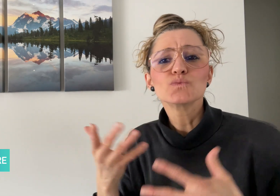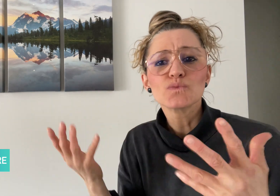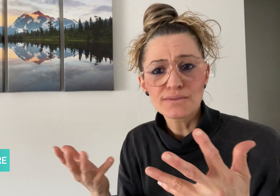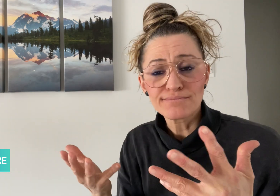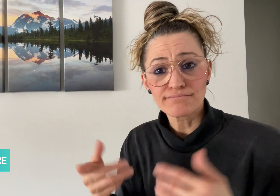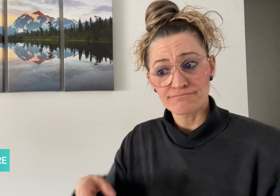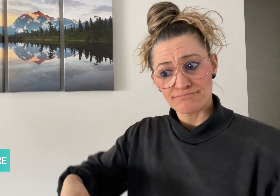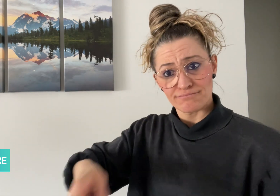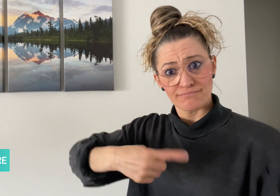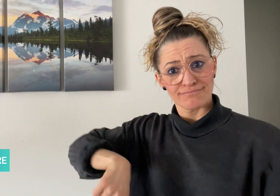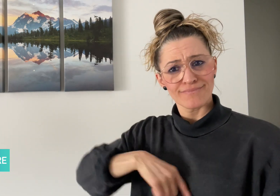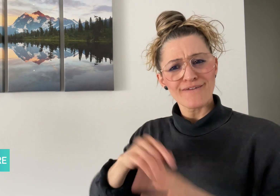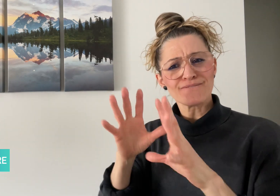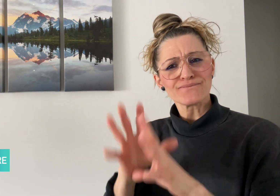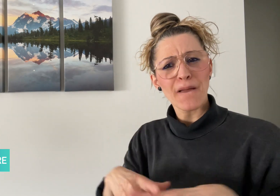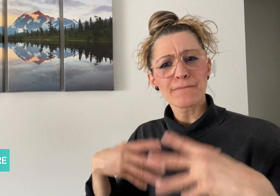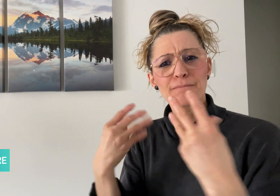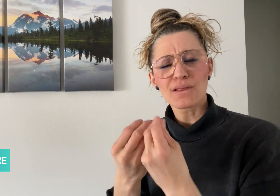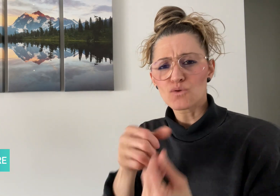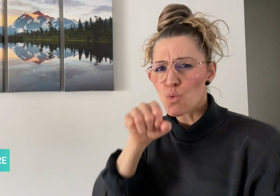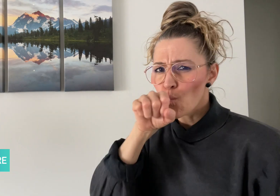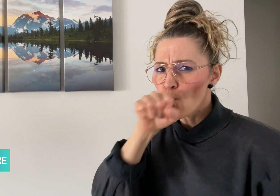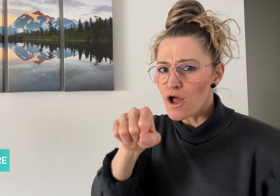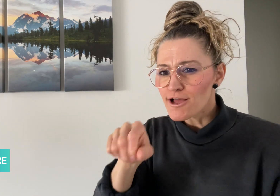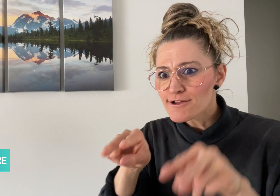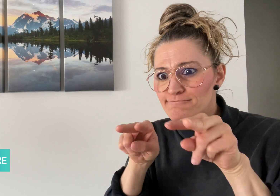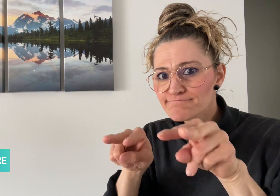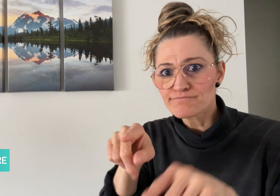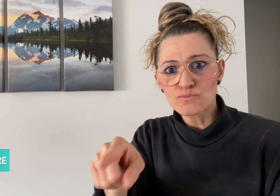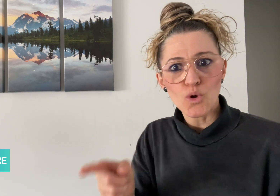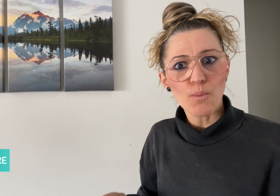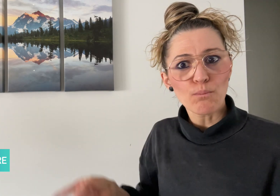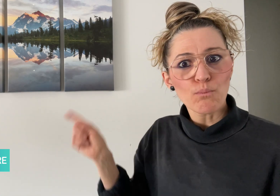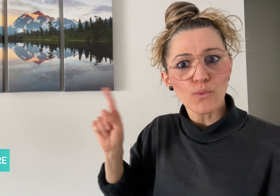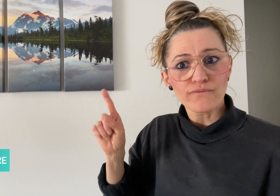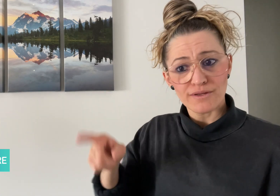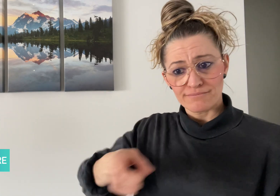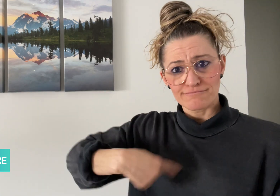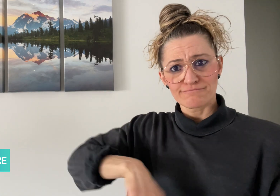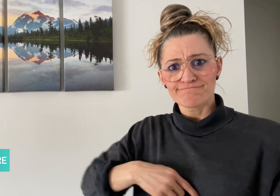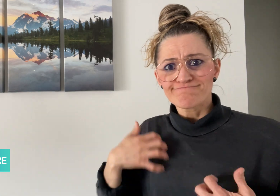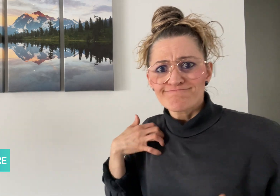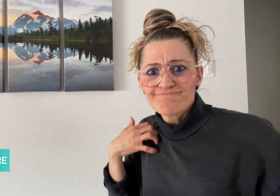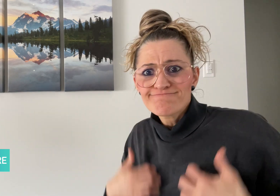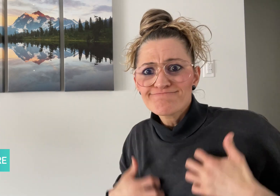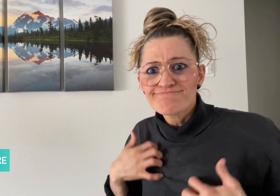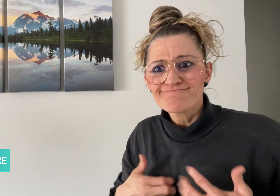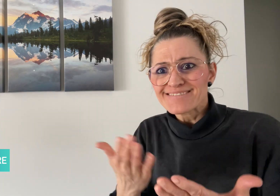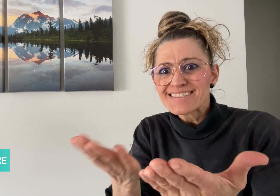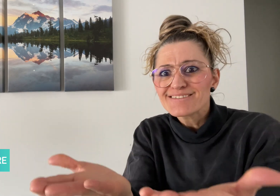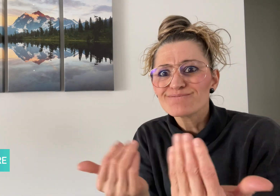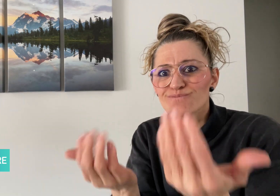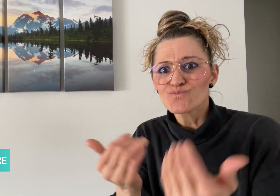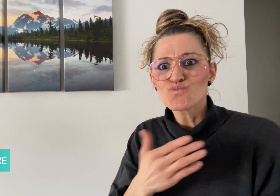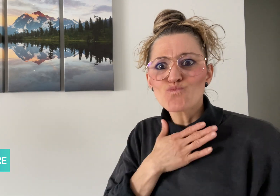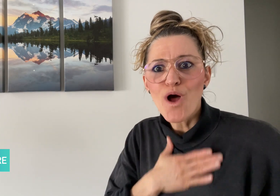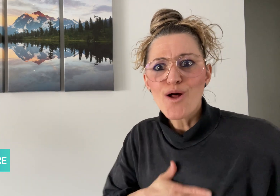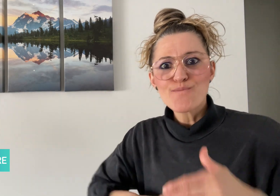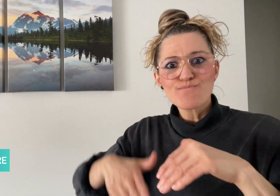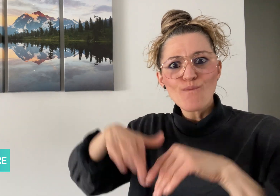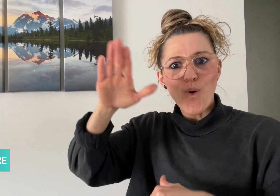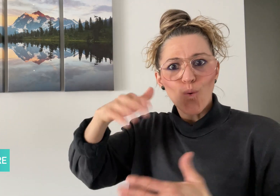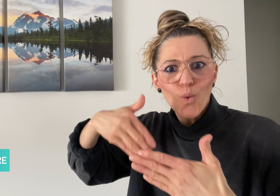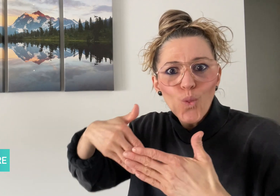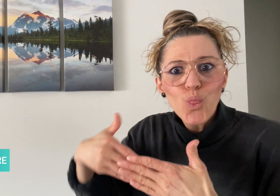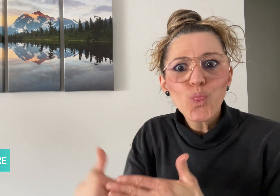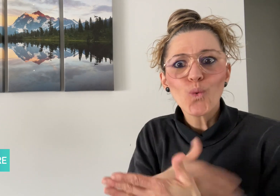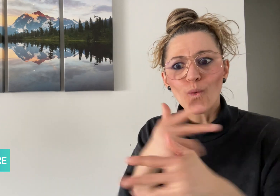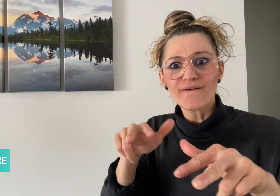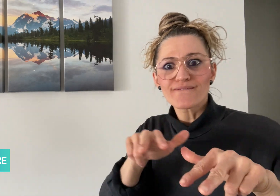"Our family loves Puff and we look forward to more episodes.